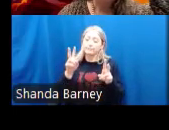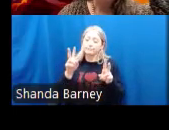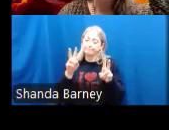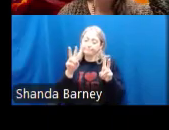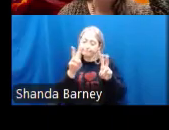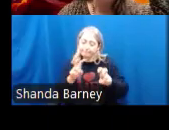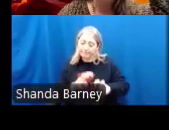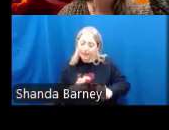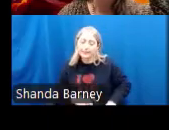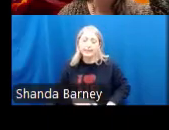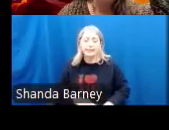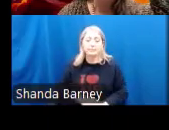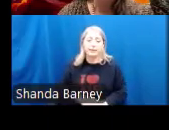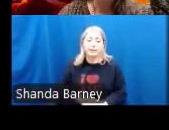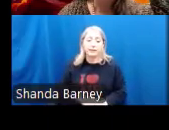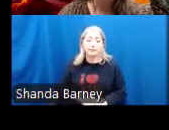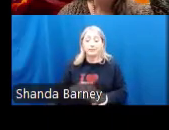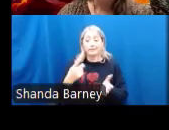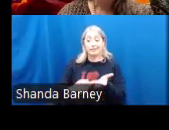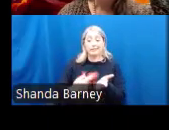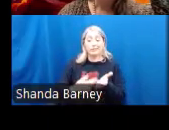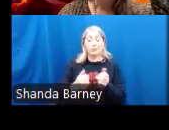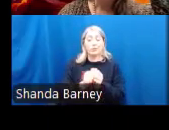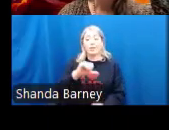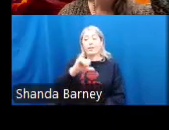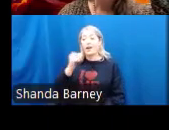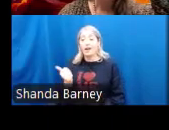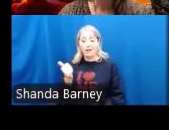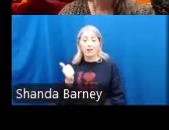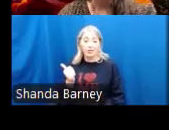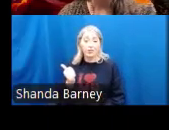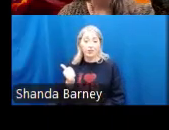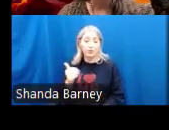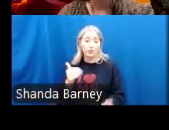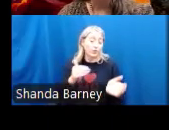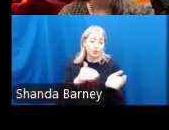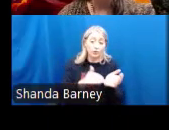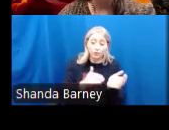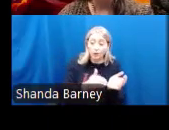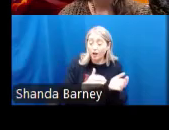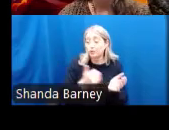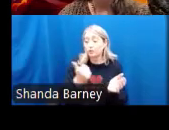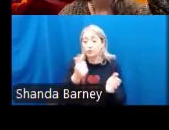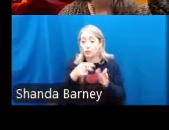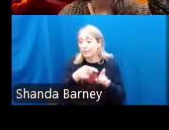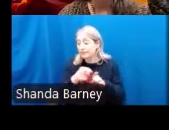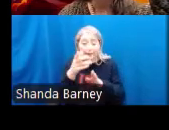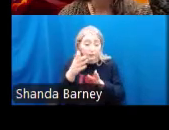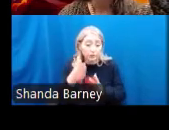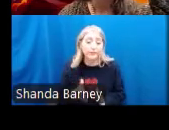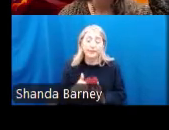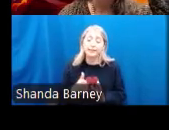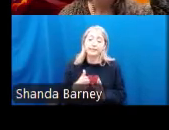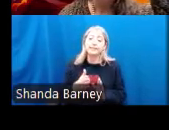mean, this is always good advice to help you not get so deep into data that you're missing a pattern. Someone else can look